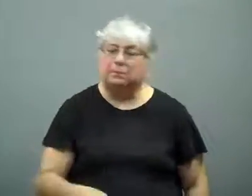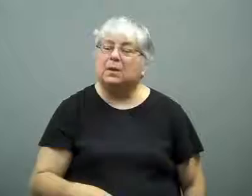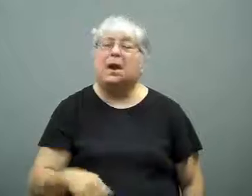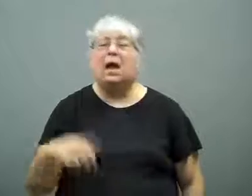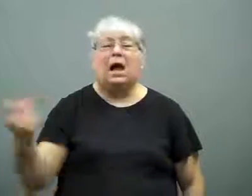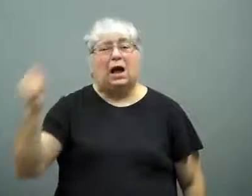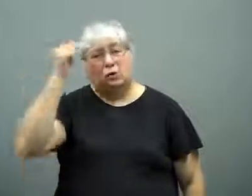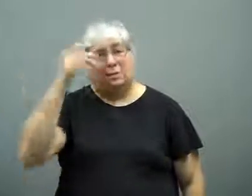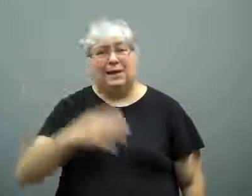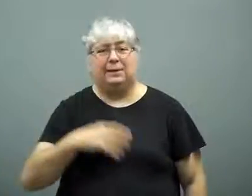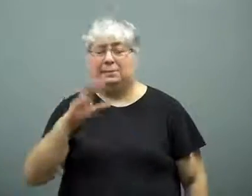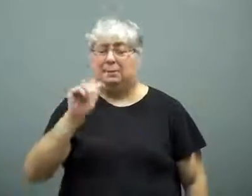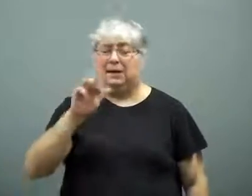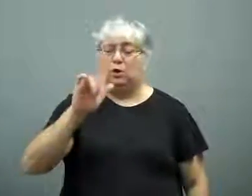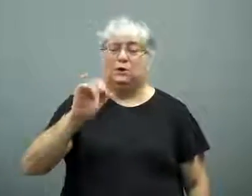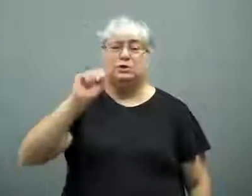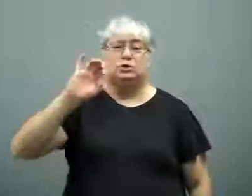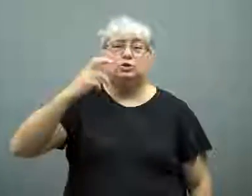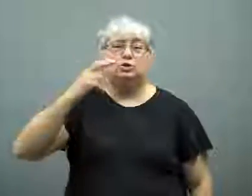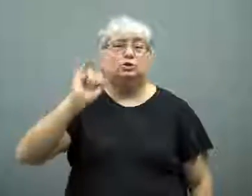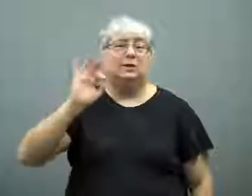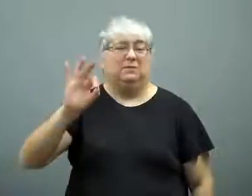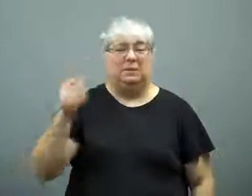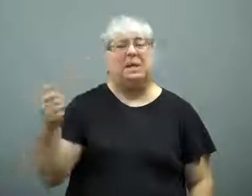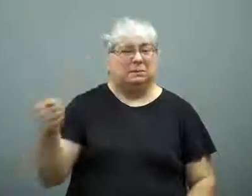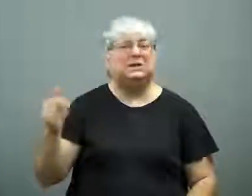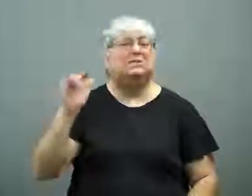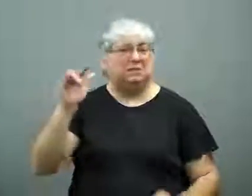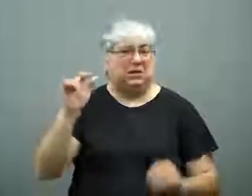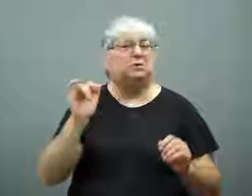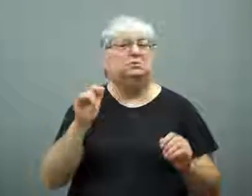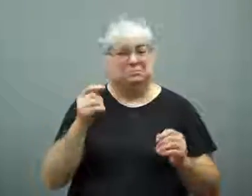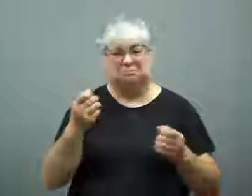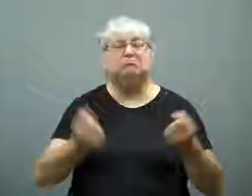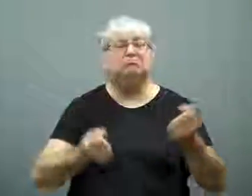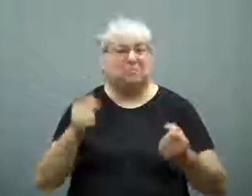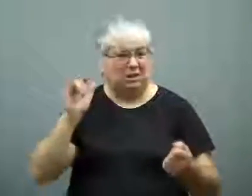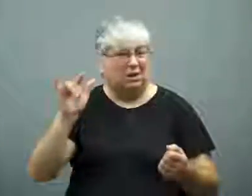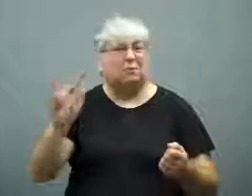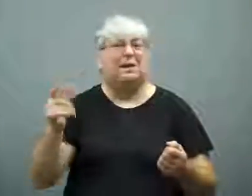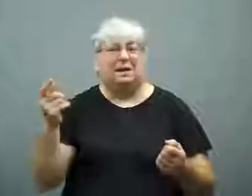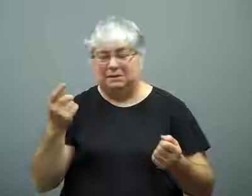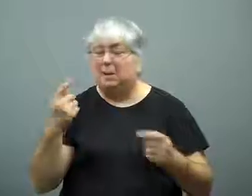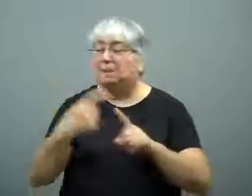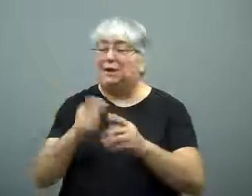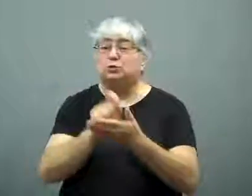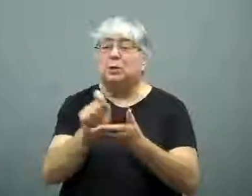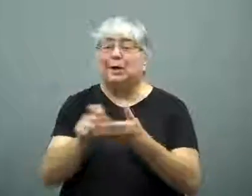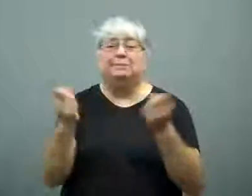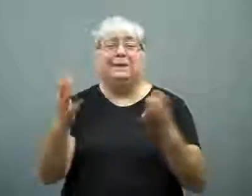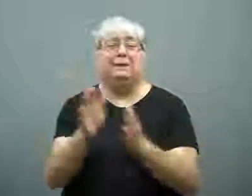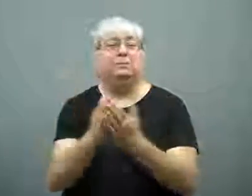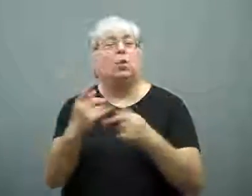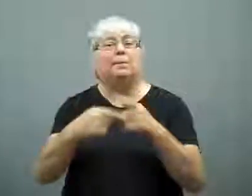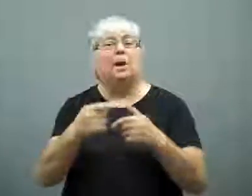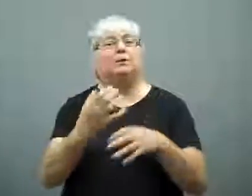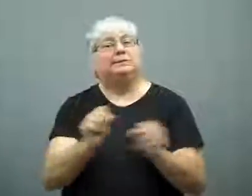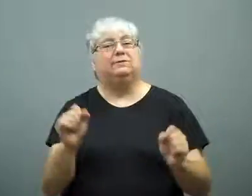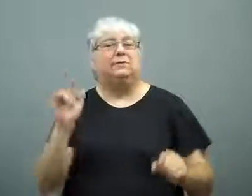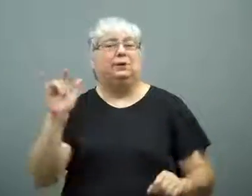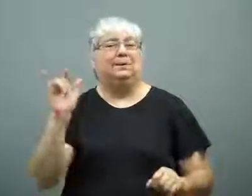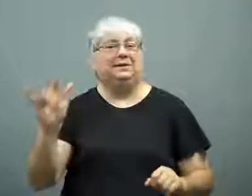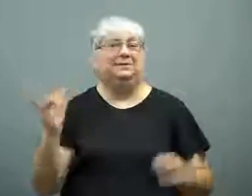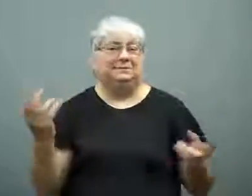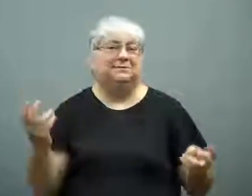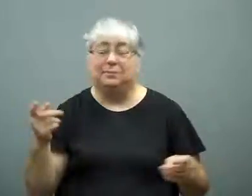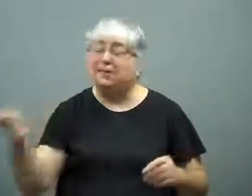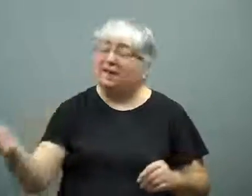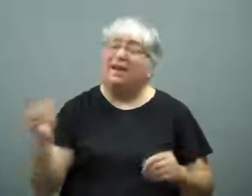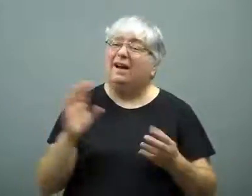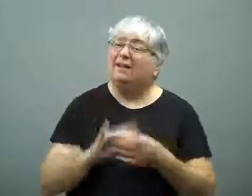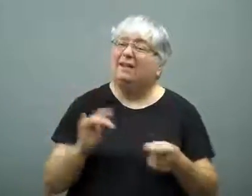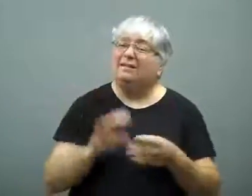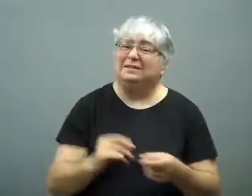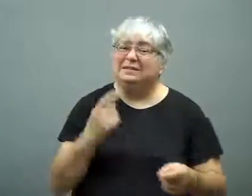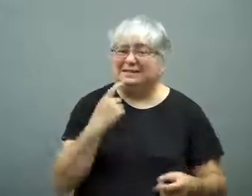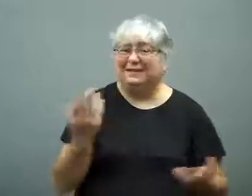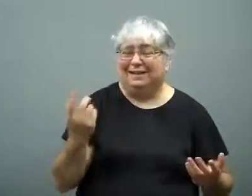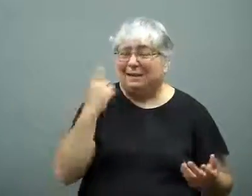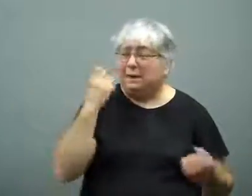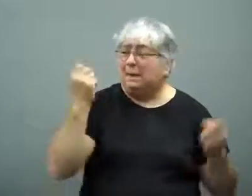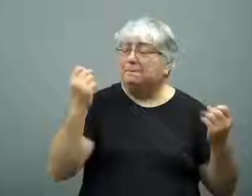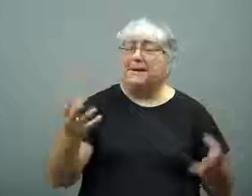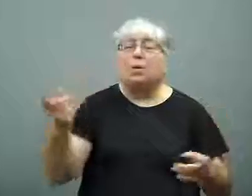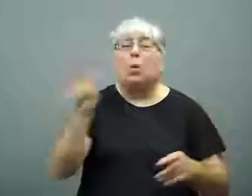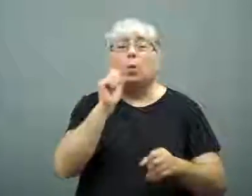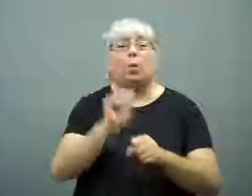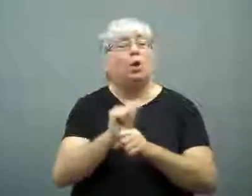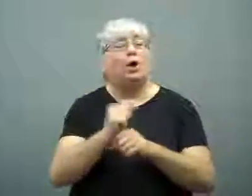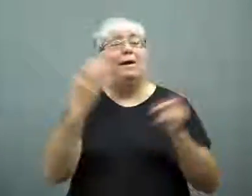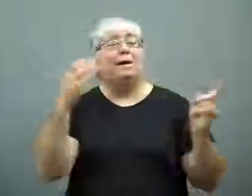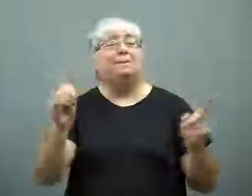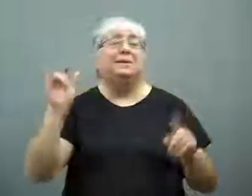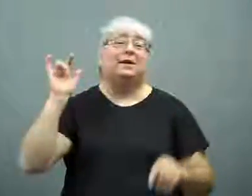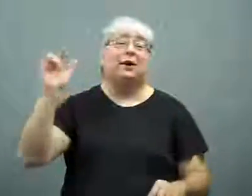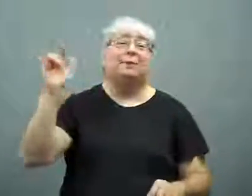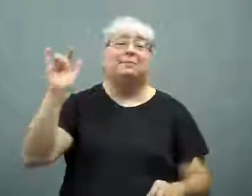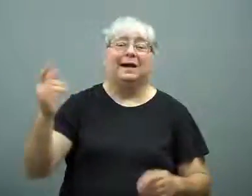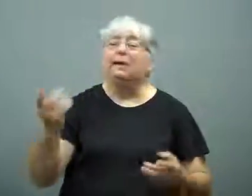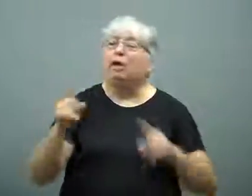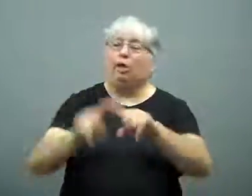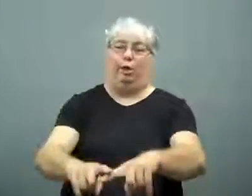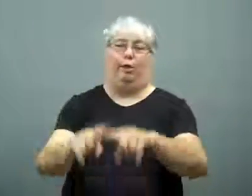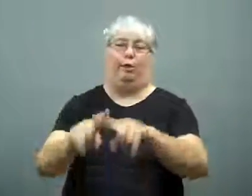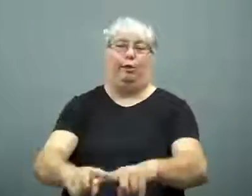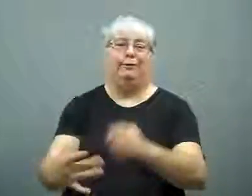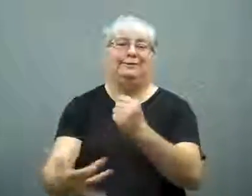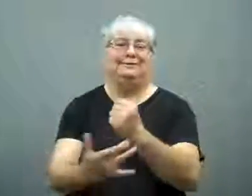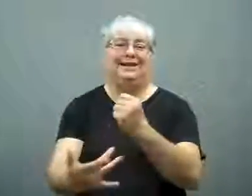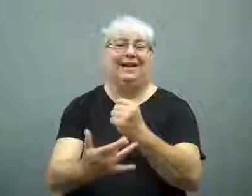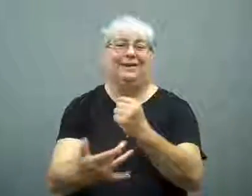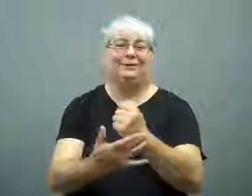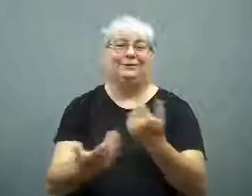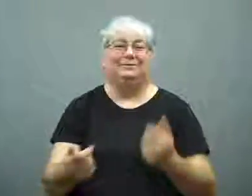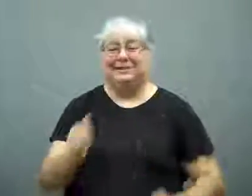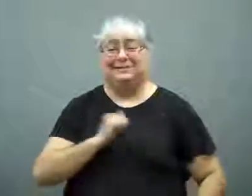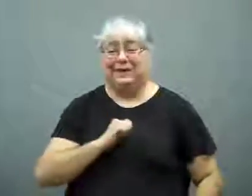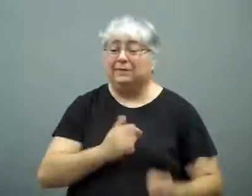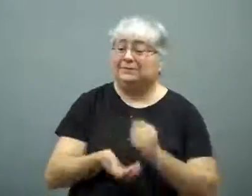Barry Schiff, a pilot and author of books on airplane safety,